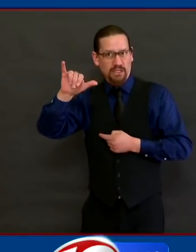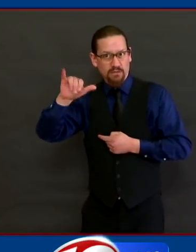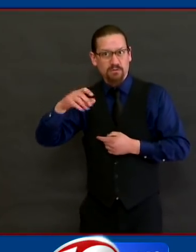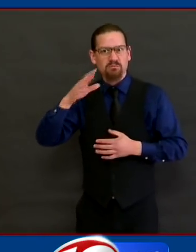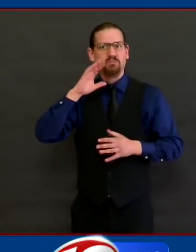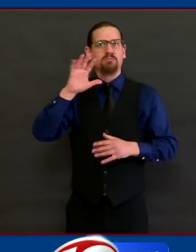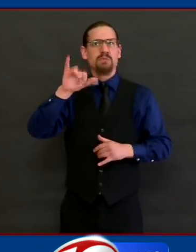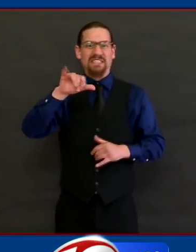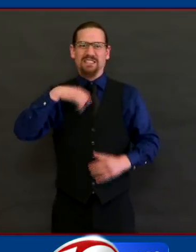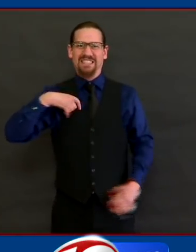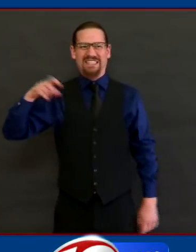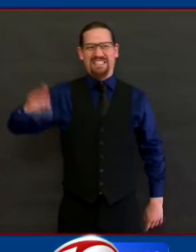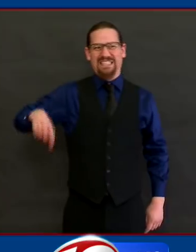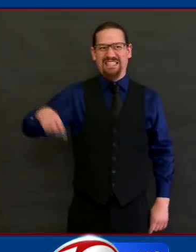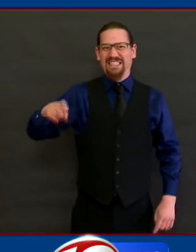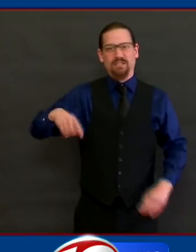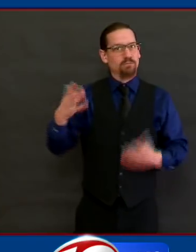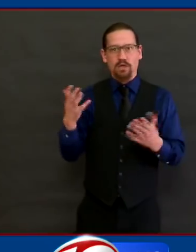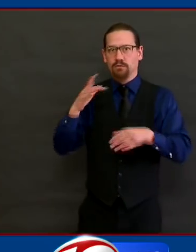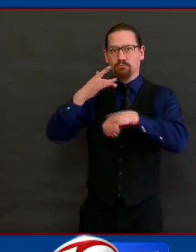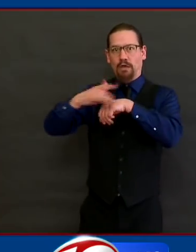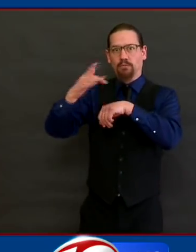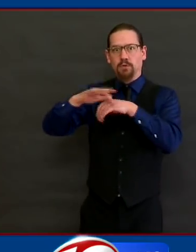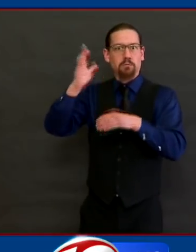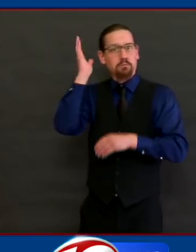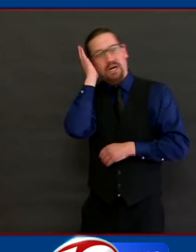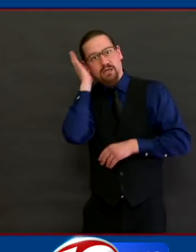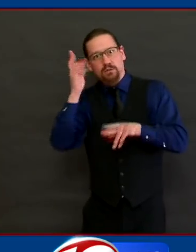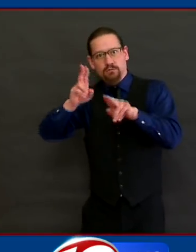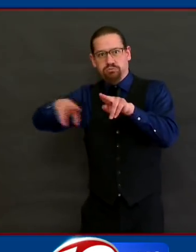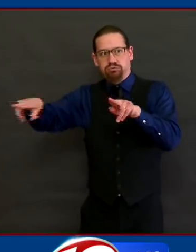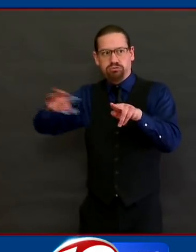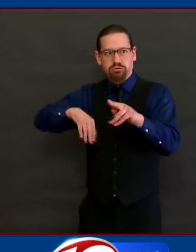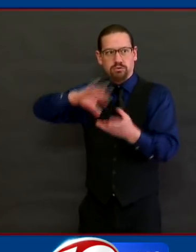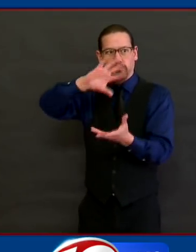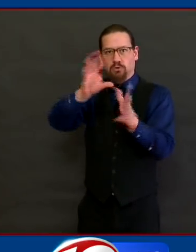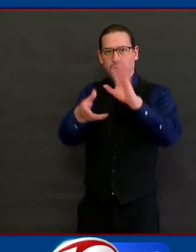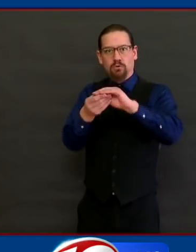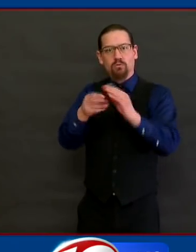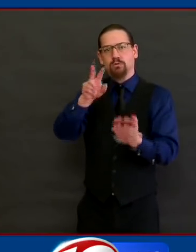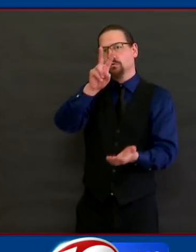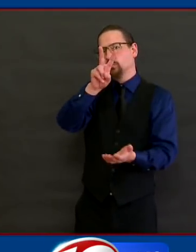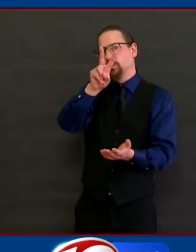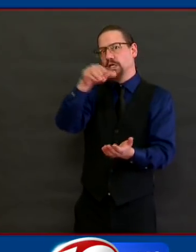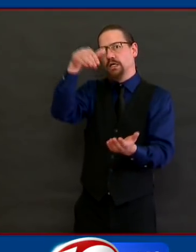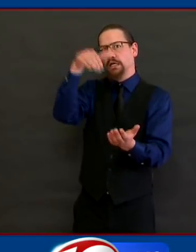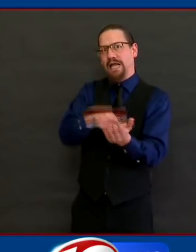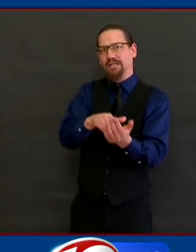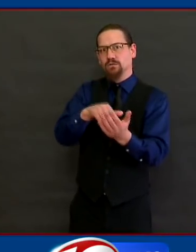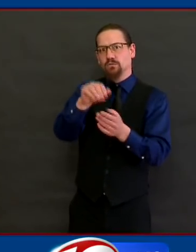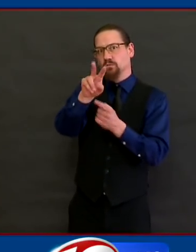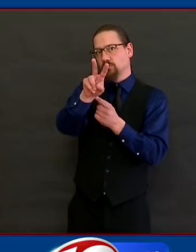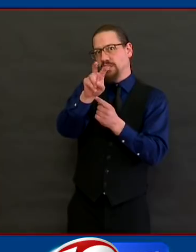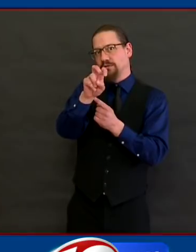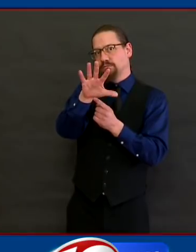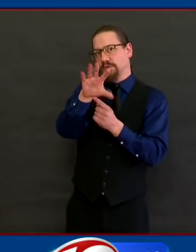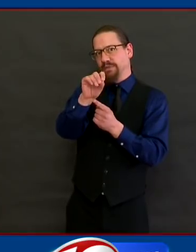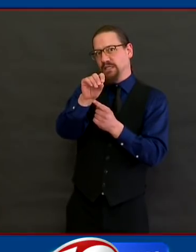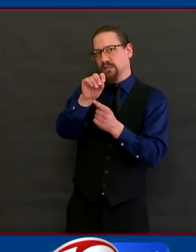20 TO 50 HOSPITAL BEDS. SO, A COUPLE OF POINTS.